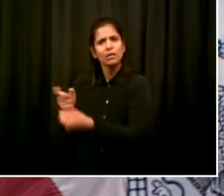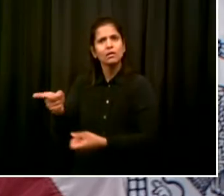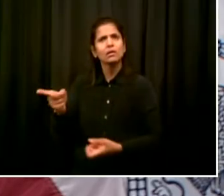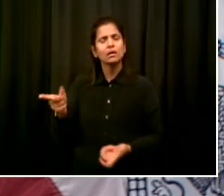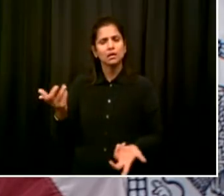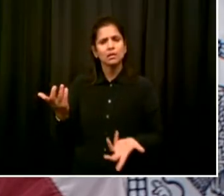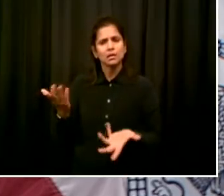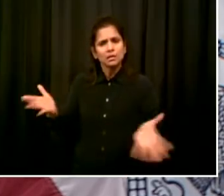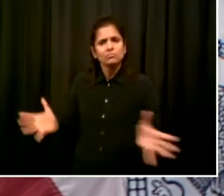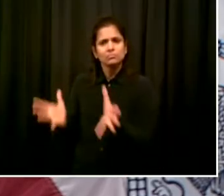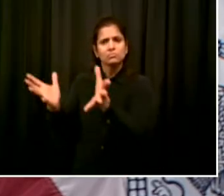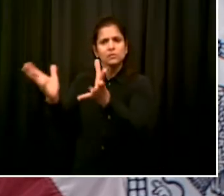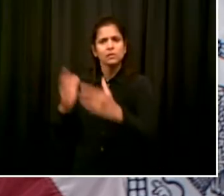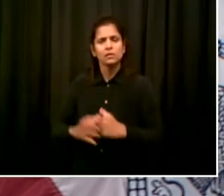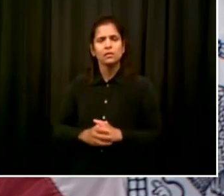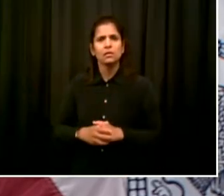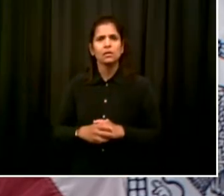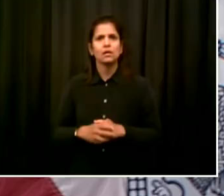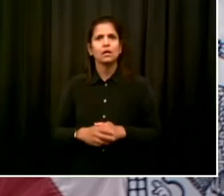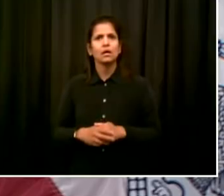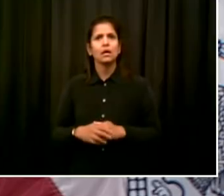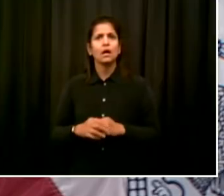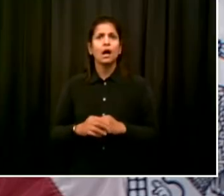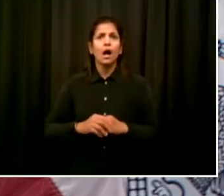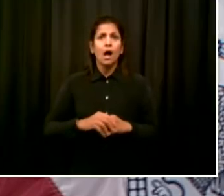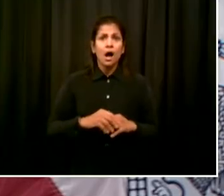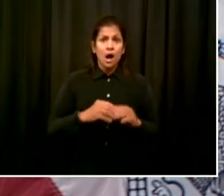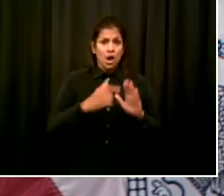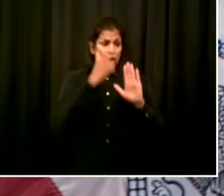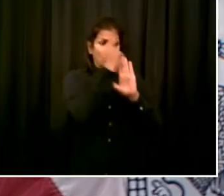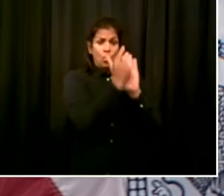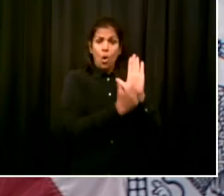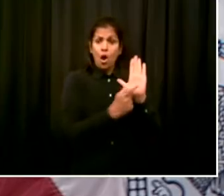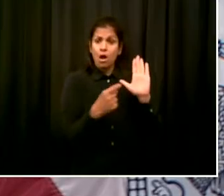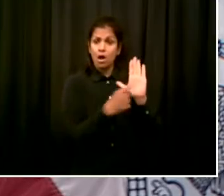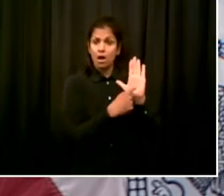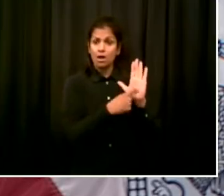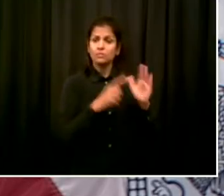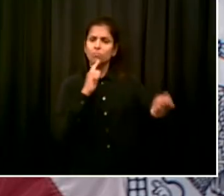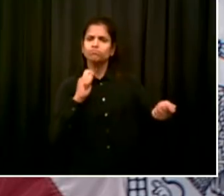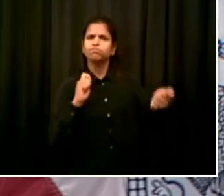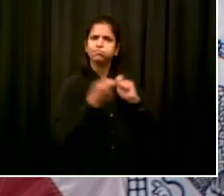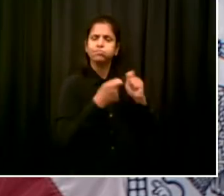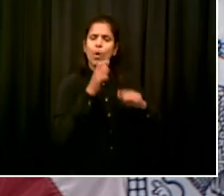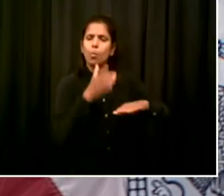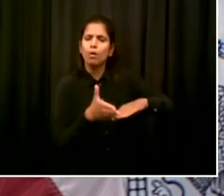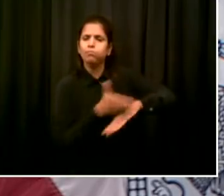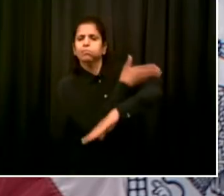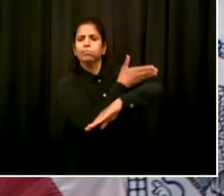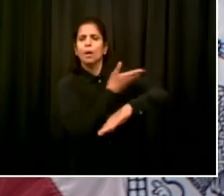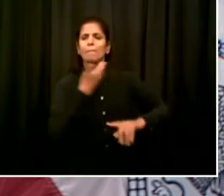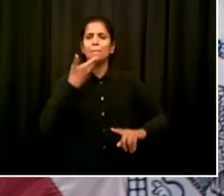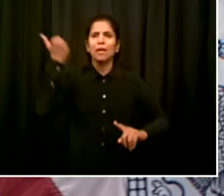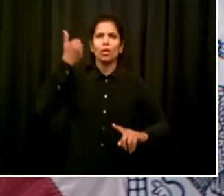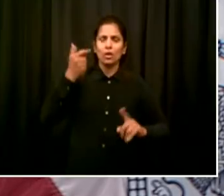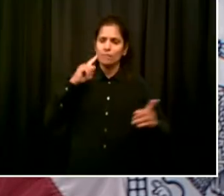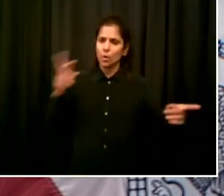I UNERDSTAND A LOT OF OUR OFFICERARS E GOING THROUGH A LOT RIGHT NOW . I BELIEVE FUNDAMENTALLY THAT THE REFORMS WE ARE DOING WILL BRINGUS TO TT HAPOT INOF GREATER TRUST